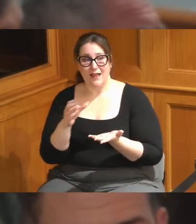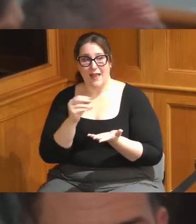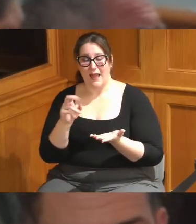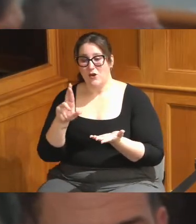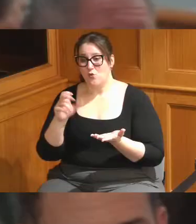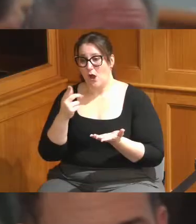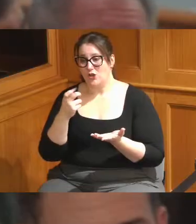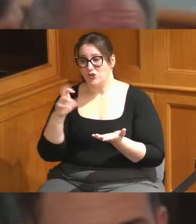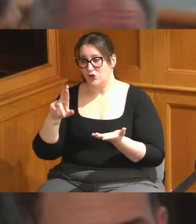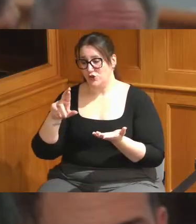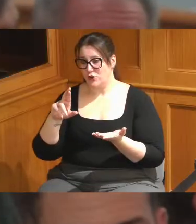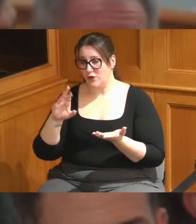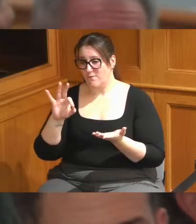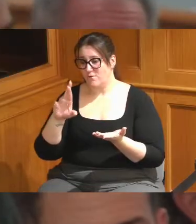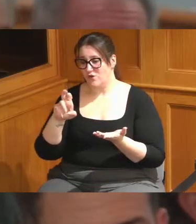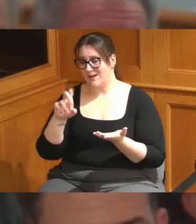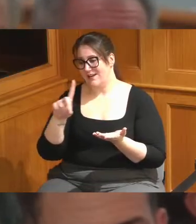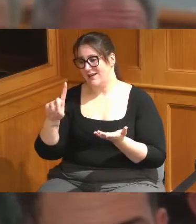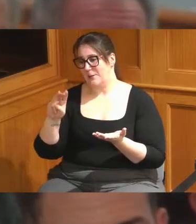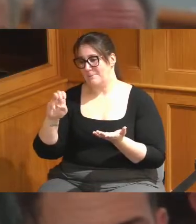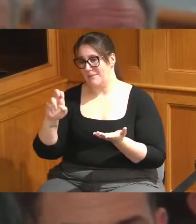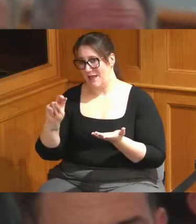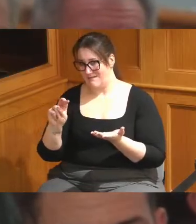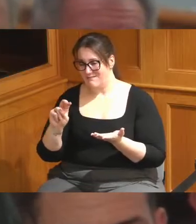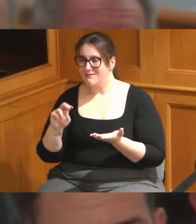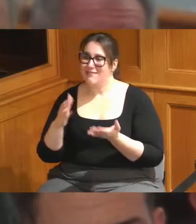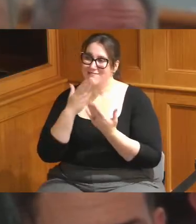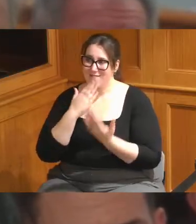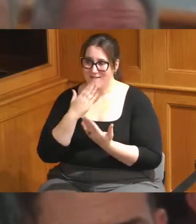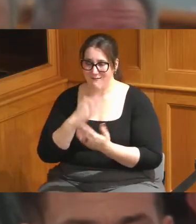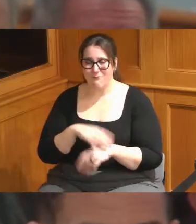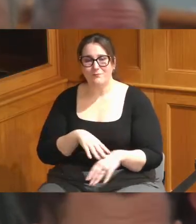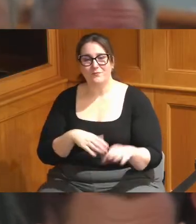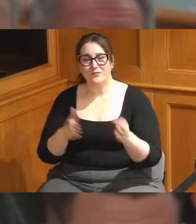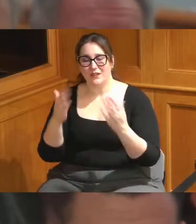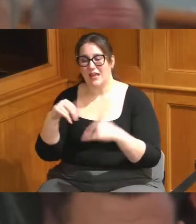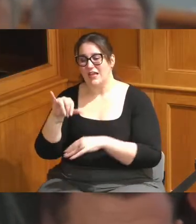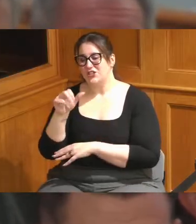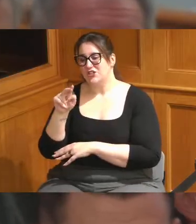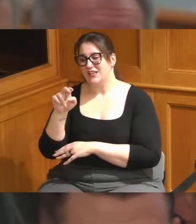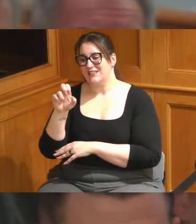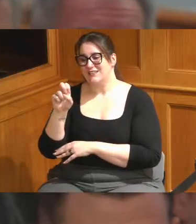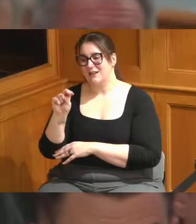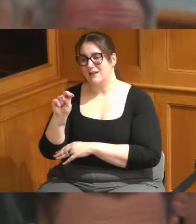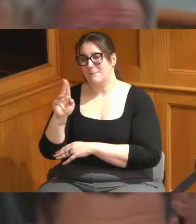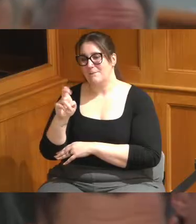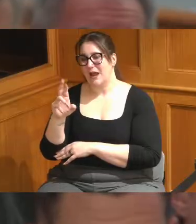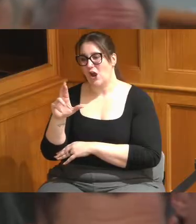Friedman, Assistant Prosecuting Attorney. Roger's here. Jason Baron, Director of Cincinnati Parks.